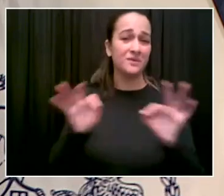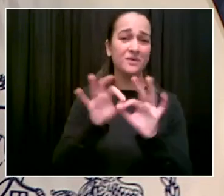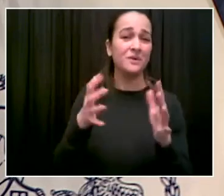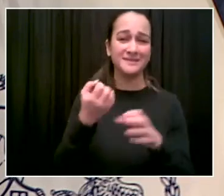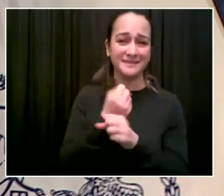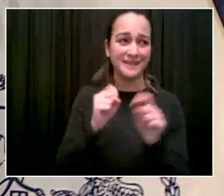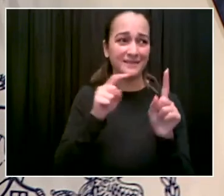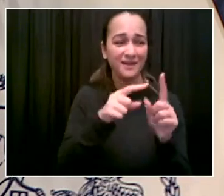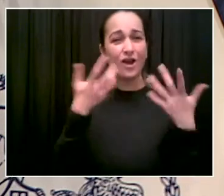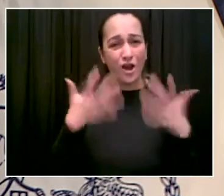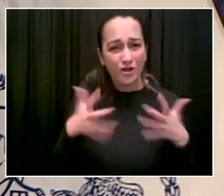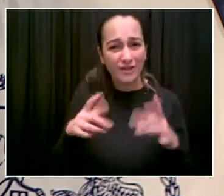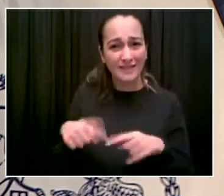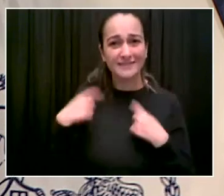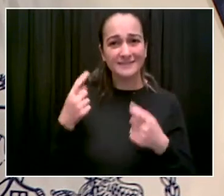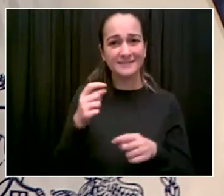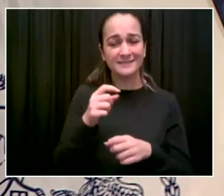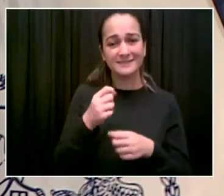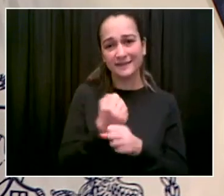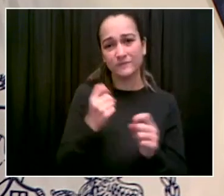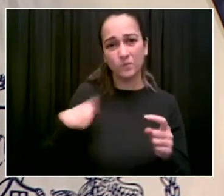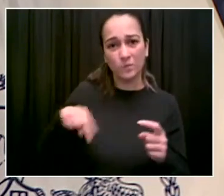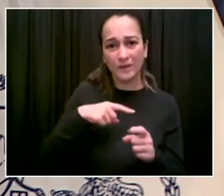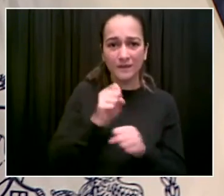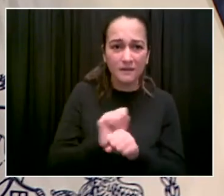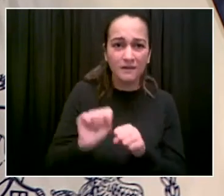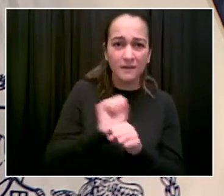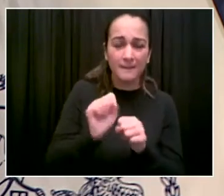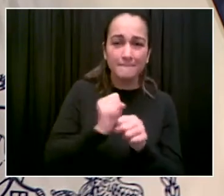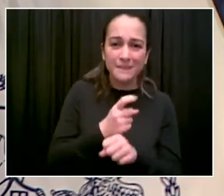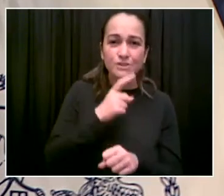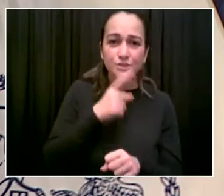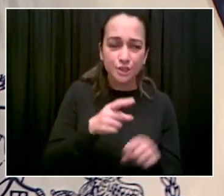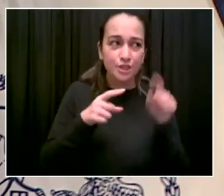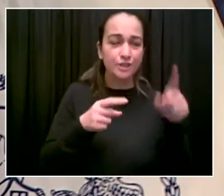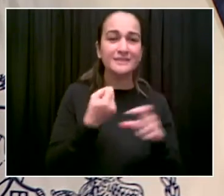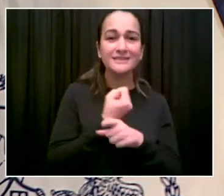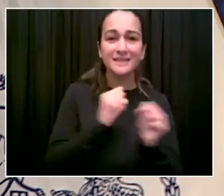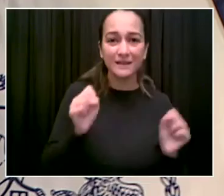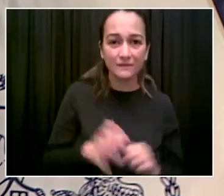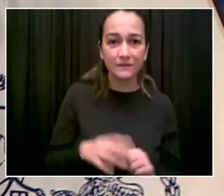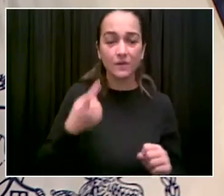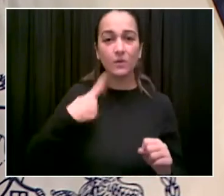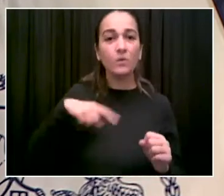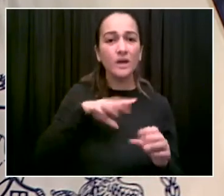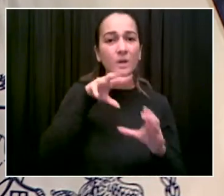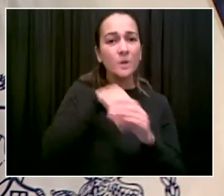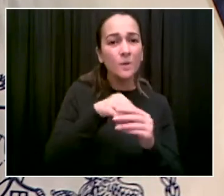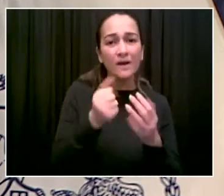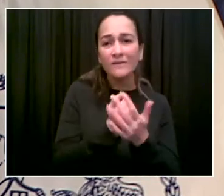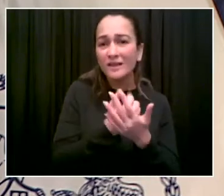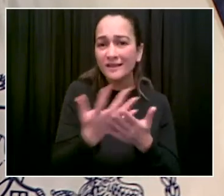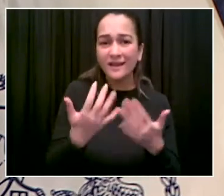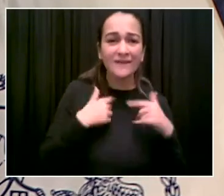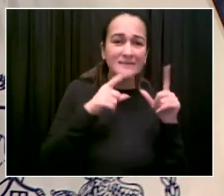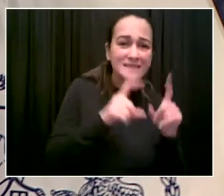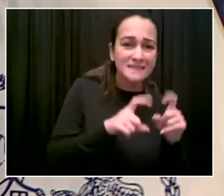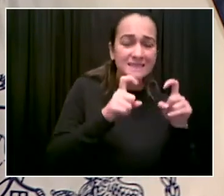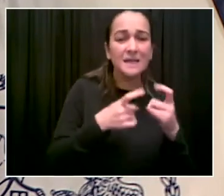BEGINNING TO KEEP THE SCHOOLS SAFE. WHEN YOU HEAR THE FULLNESS OF IT, AND I WANT ALL PARENTS TO HEAR IT, IT WILL